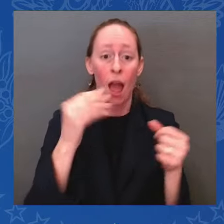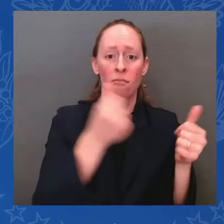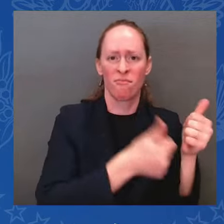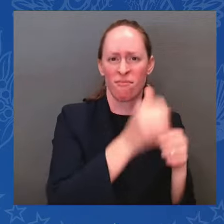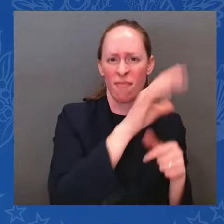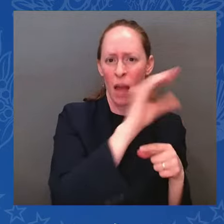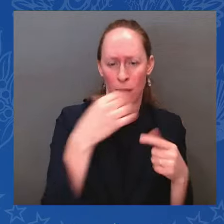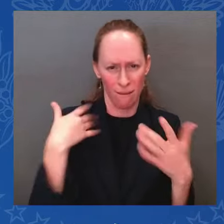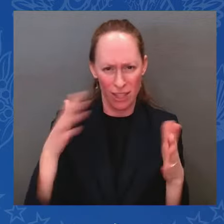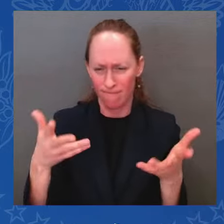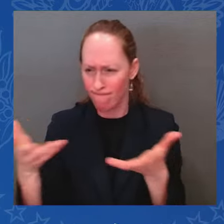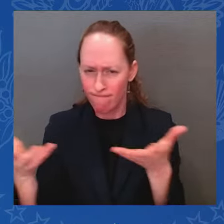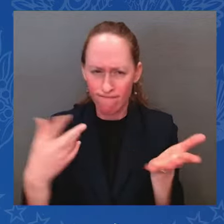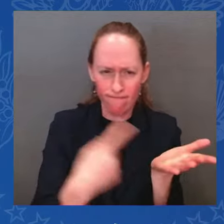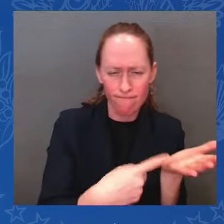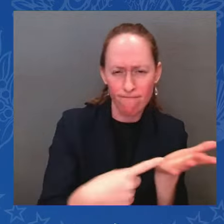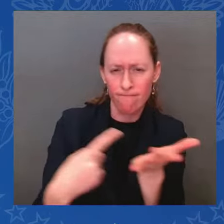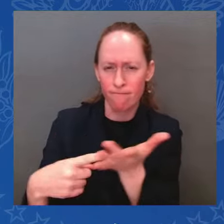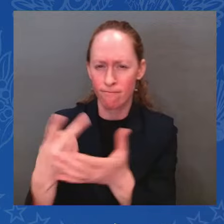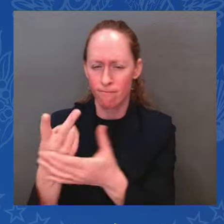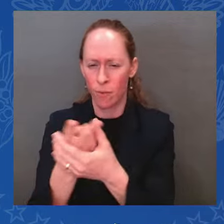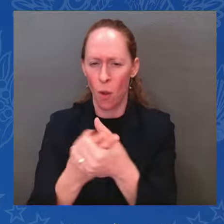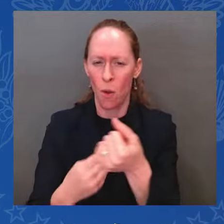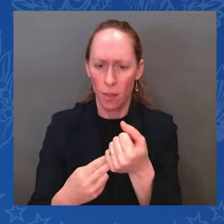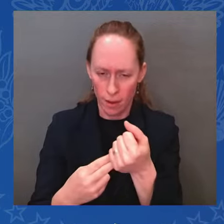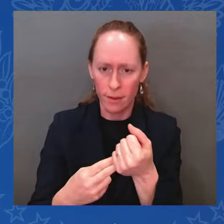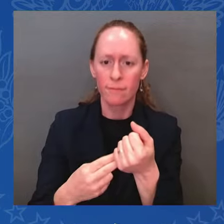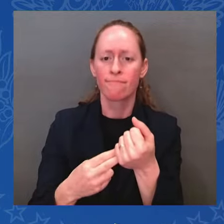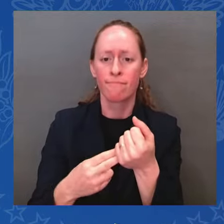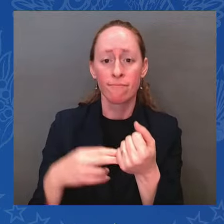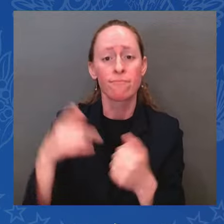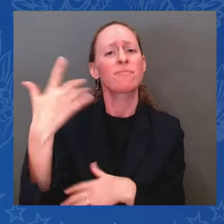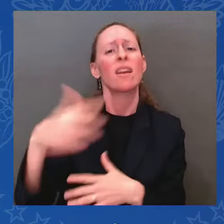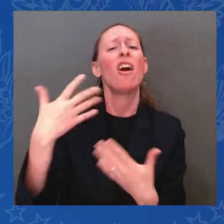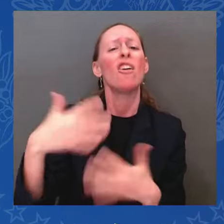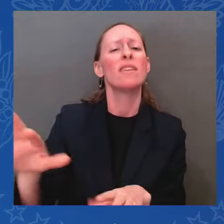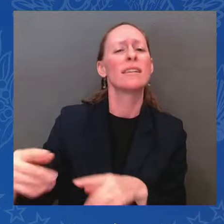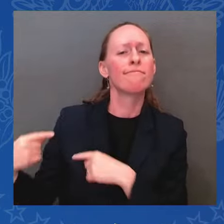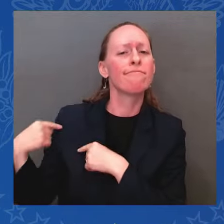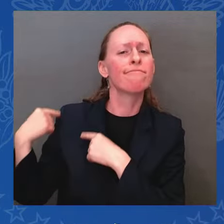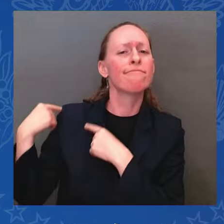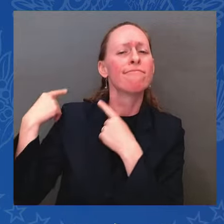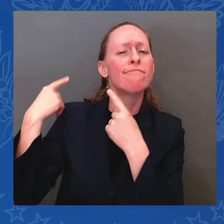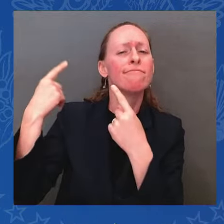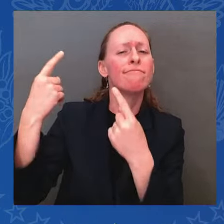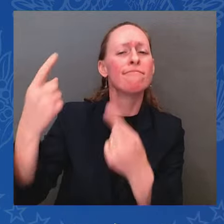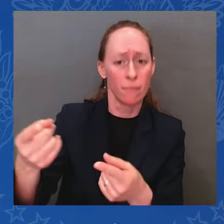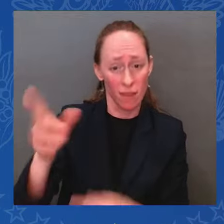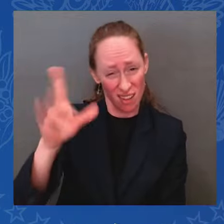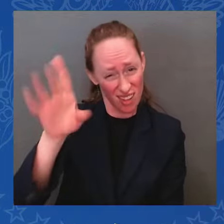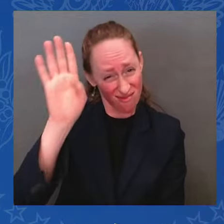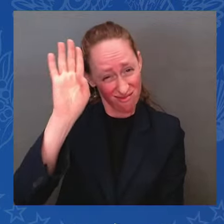Over the last few weeks and over the last the past decade, auto companies have seen record profits,